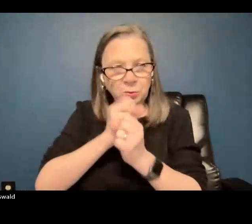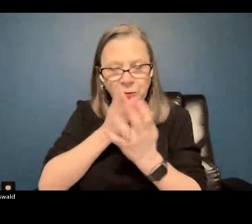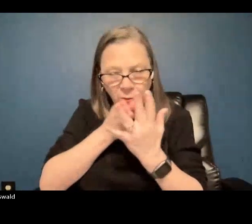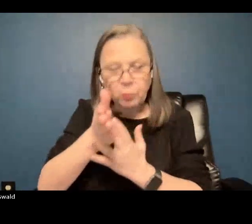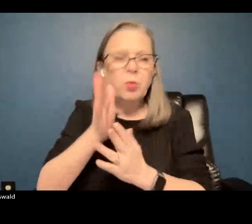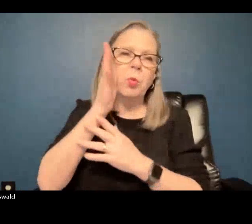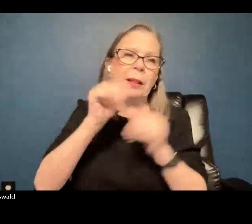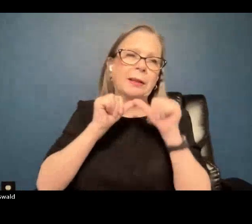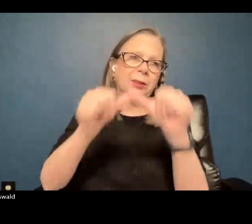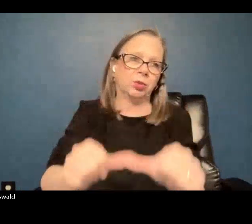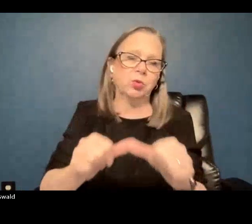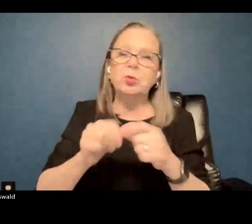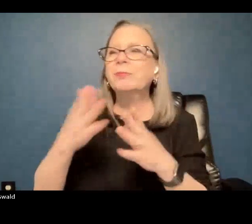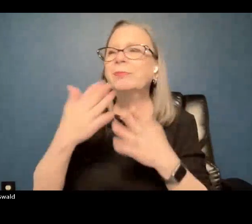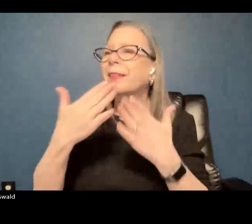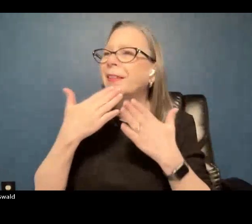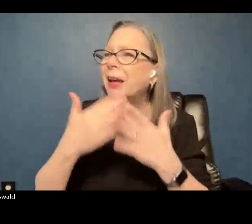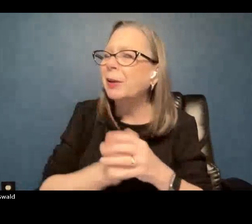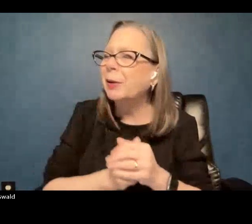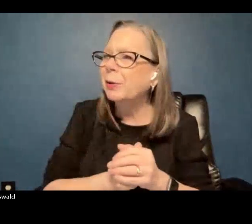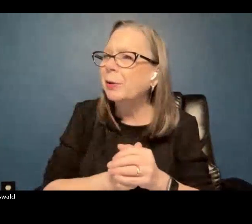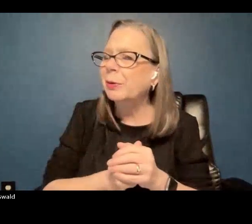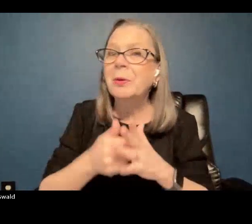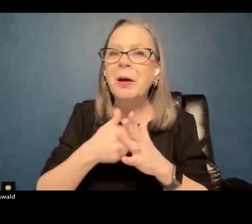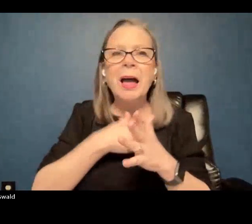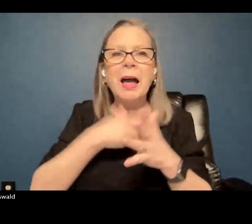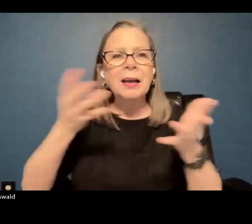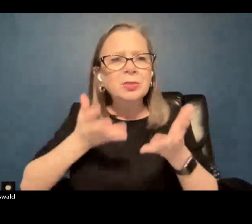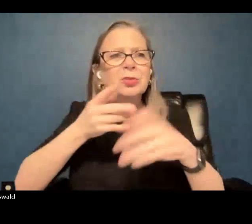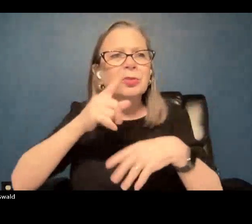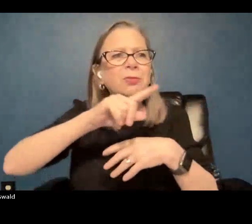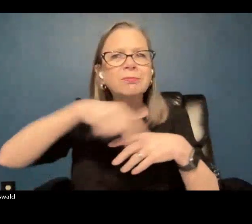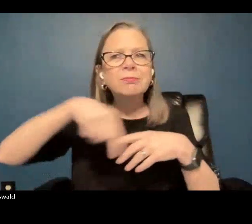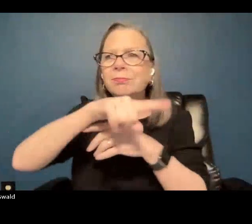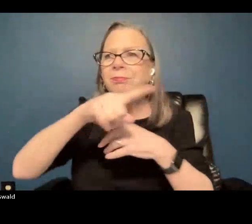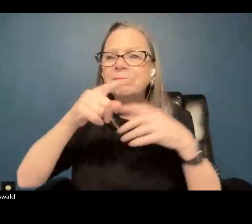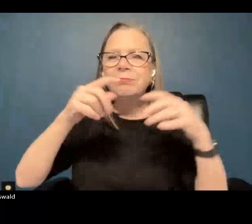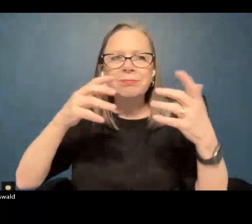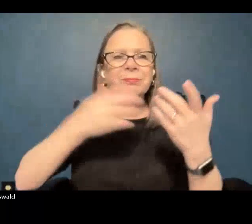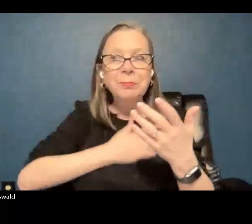Thank you so much. I encourage folks in the audience, please drop your questions in the chat.